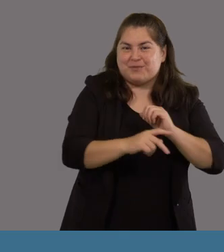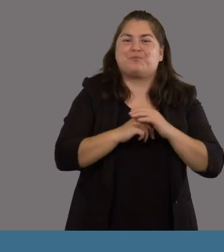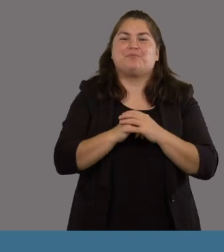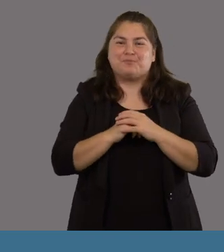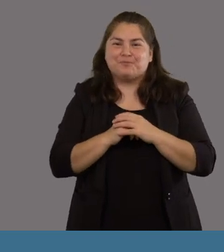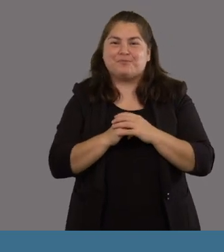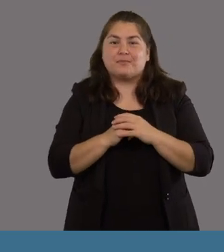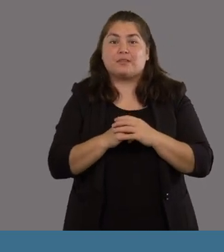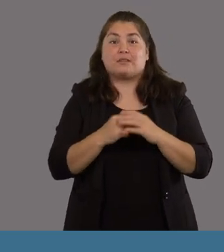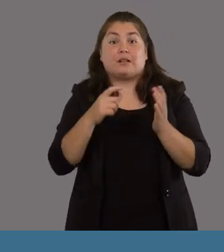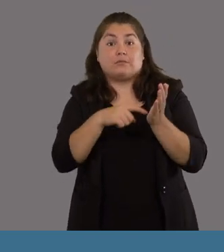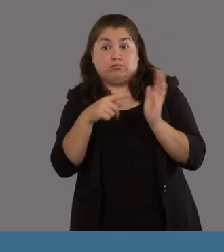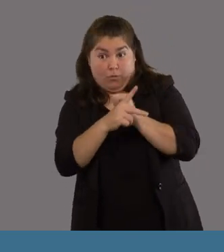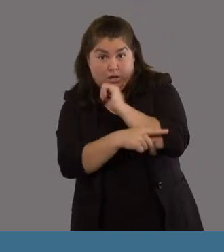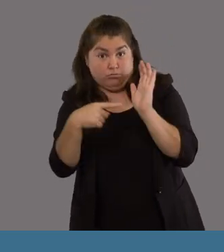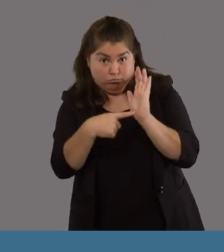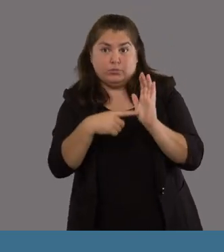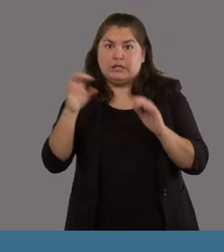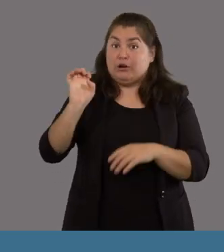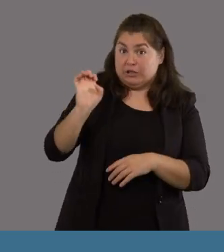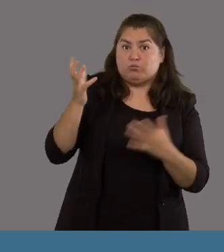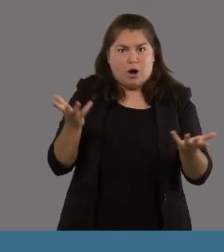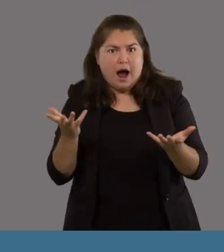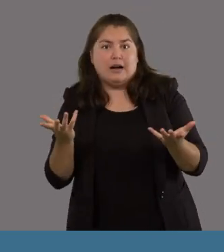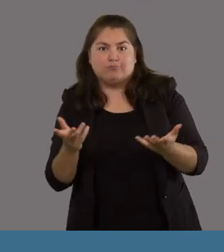The essential principles of Etuaptmumk are